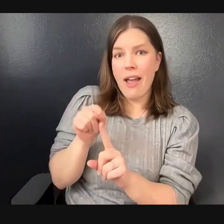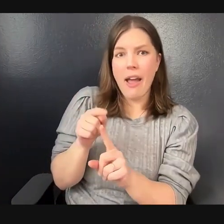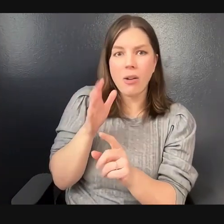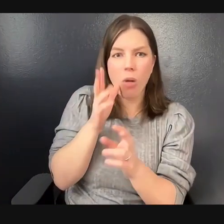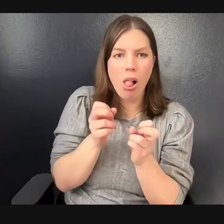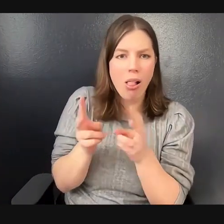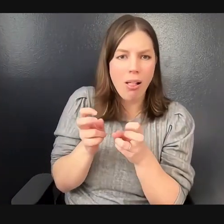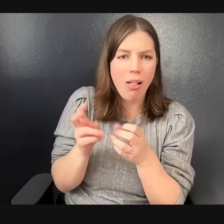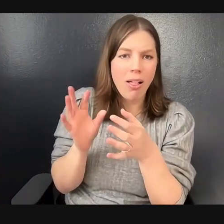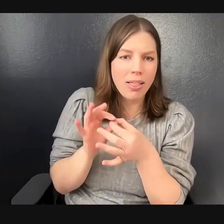are deserved in school.